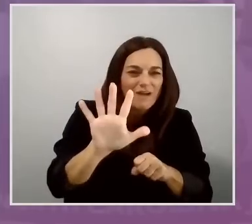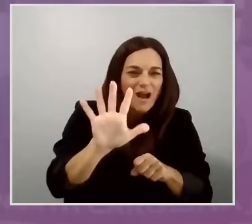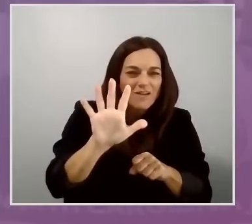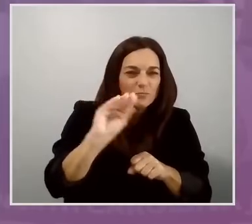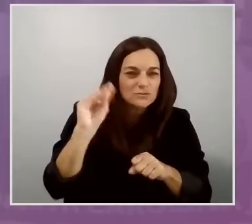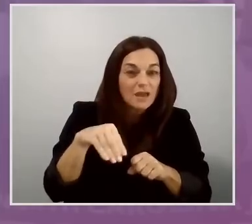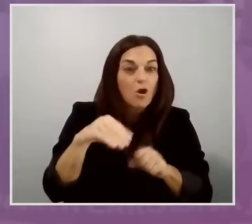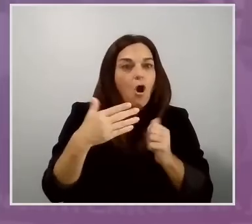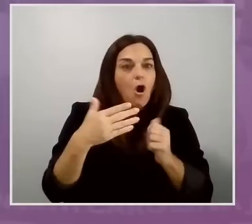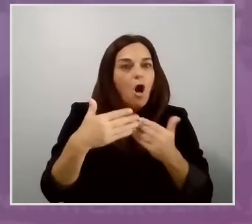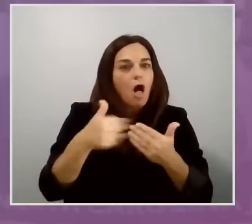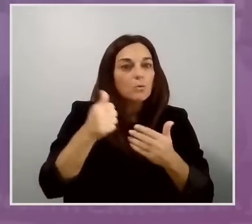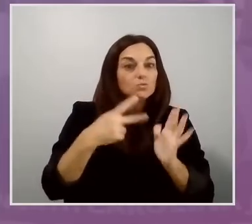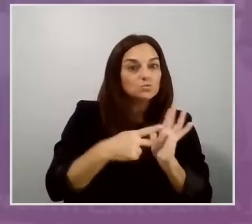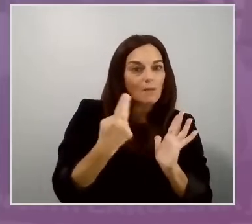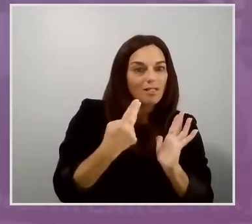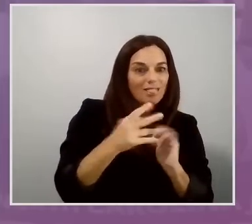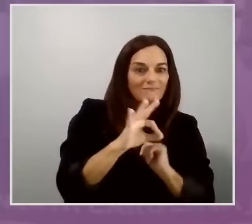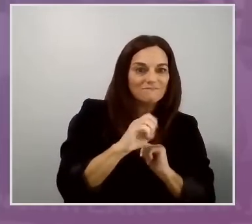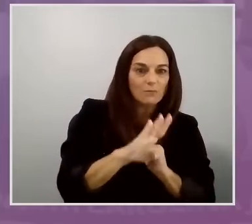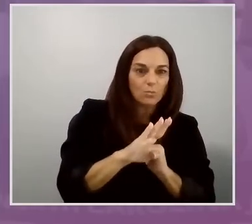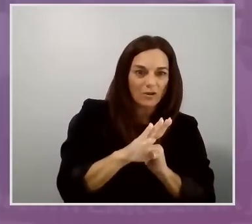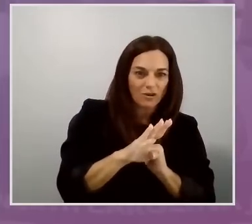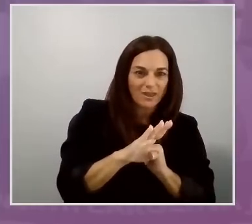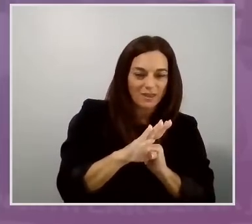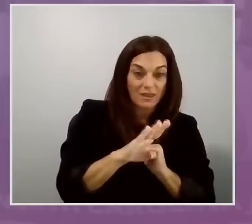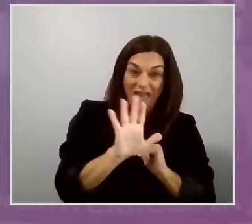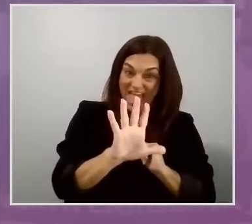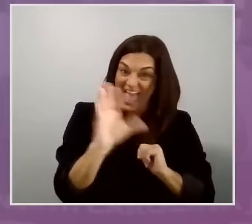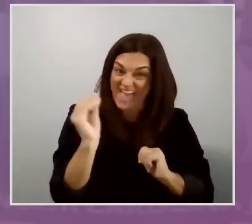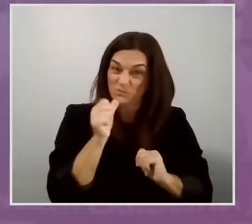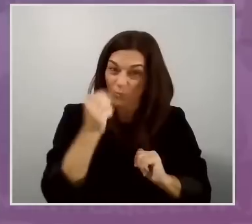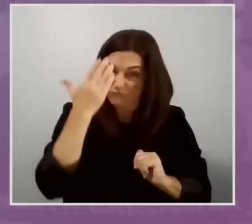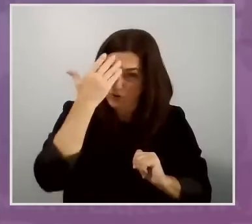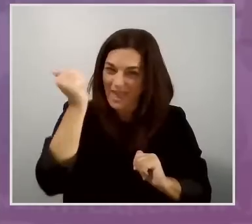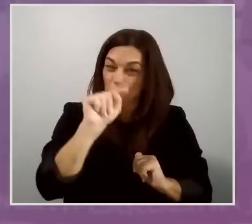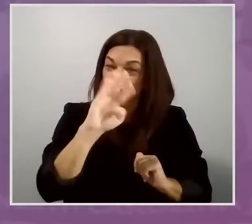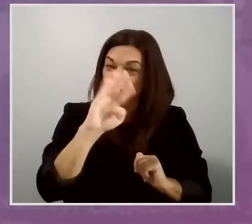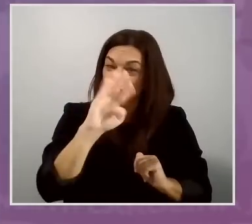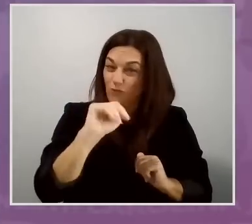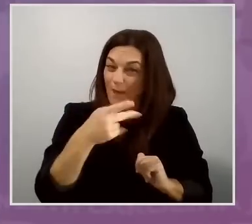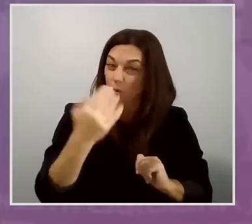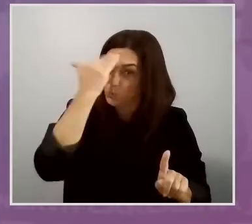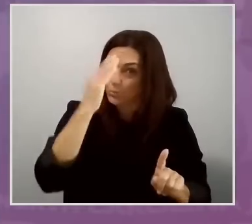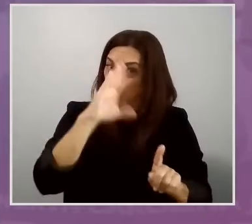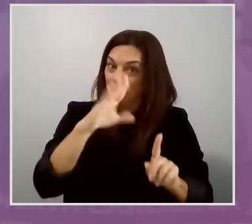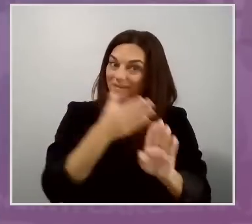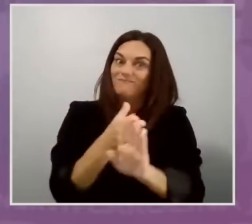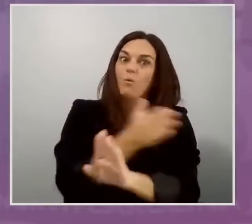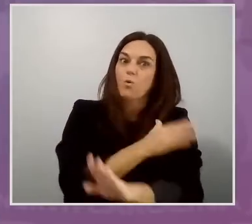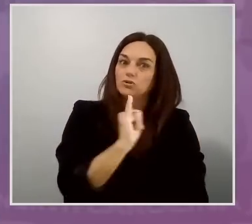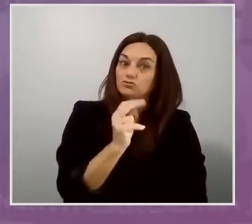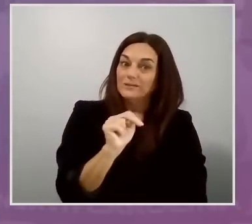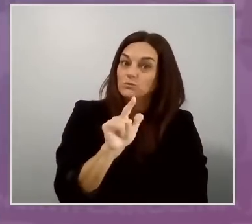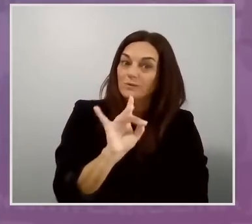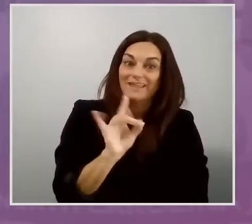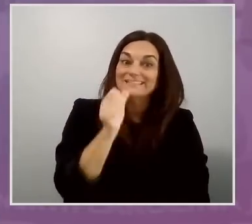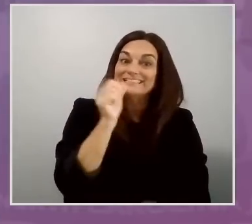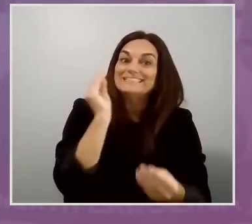CAROLINA AUGUST UNEMPLOYMENT WAS SIX AND A HALF PERCENT, WHICH IS ALMOST TWICE WHAT IT WAS IN FEBRUARY.